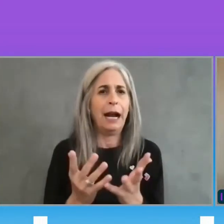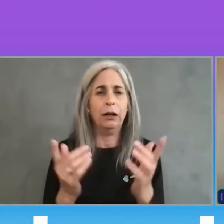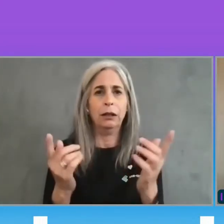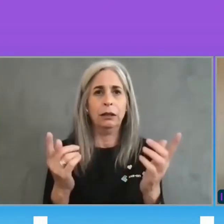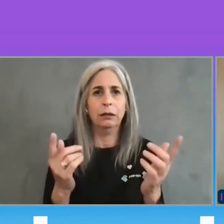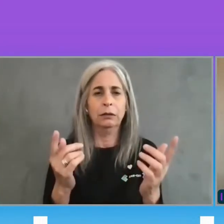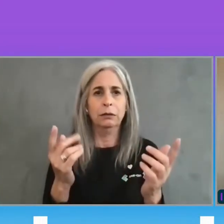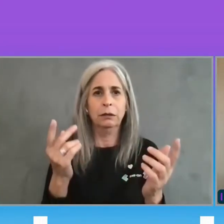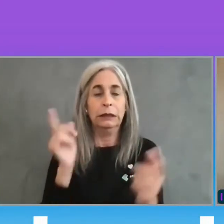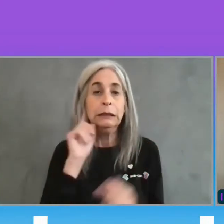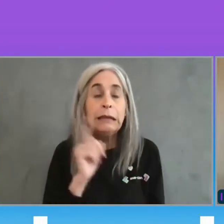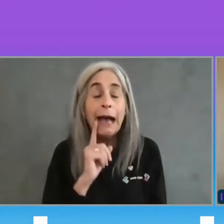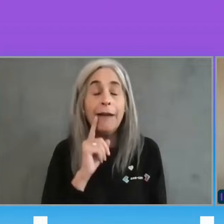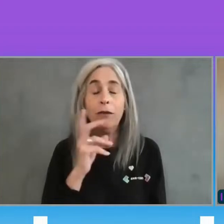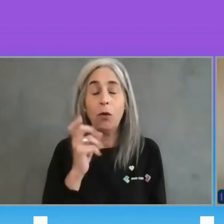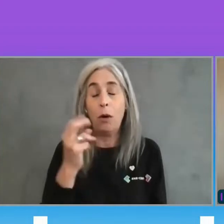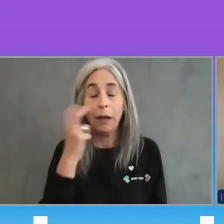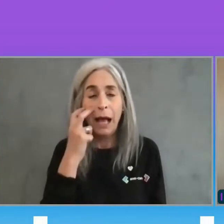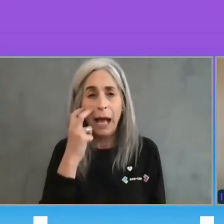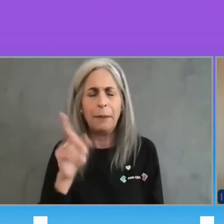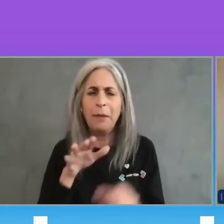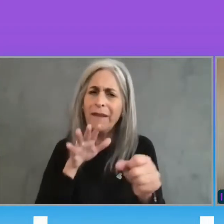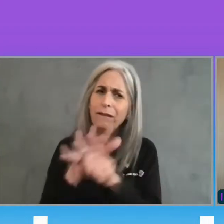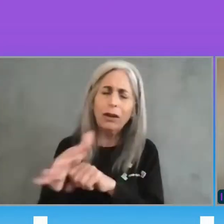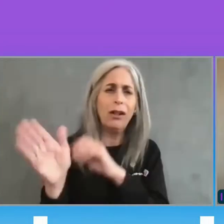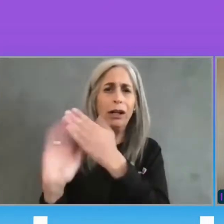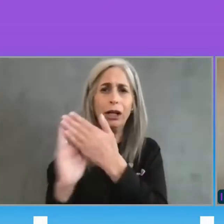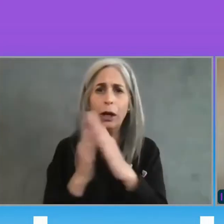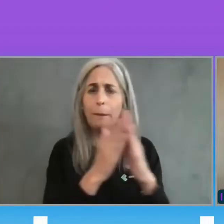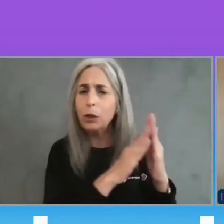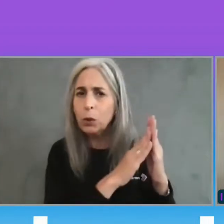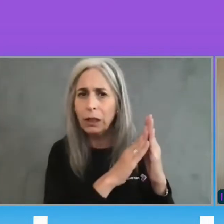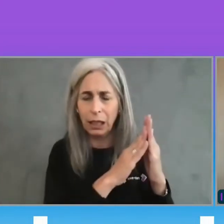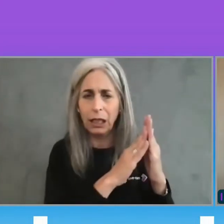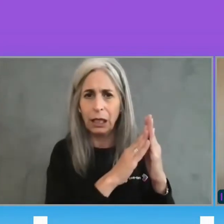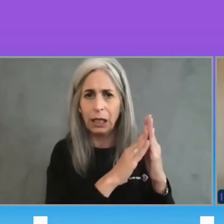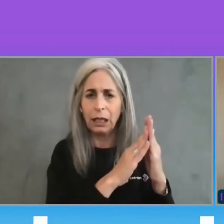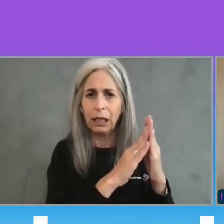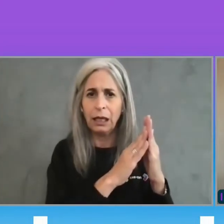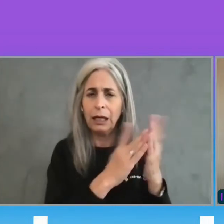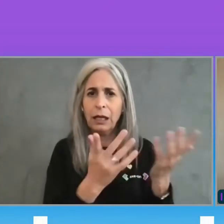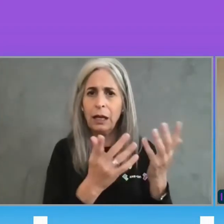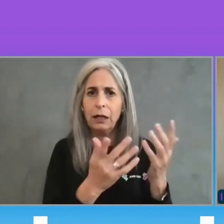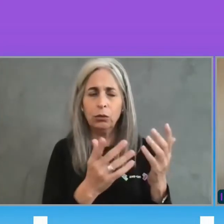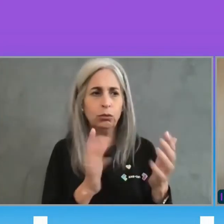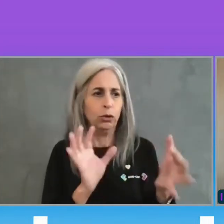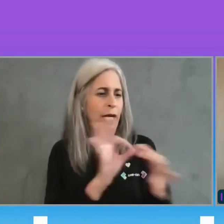are sight or hearing impaired or physically impaired, but the total community in regards to